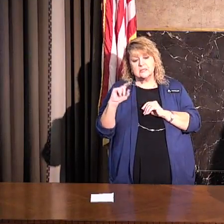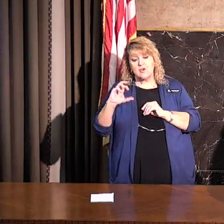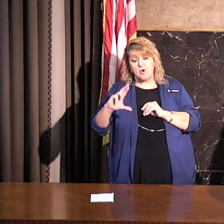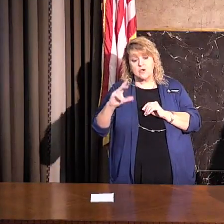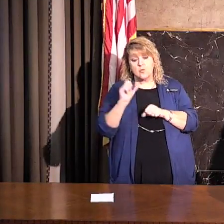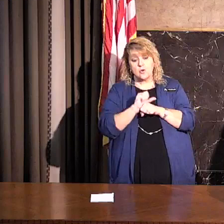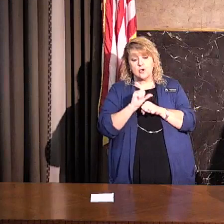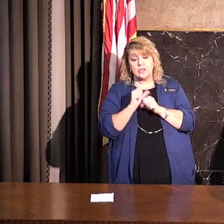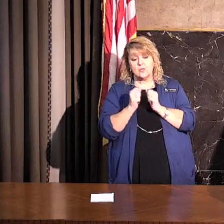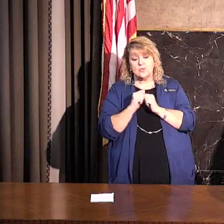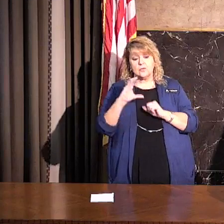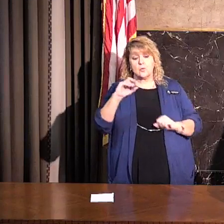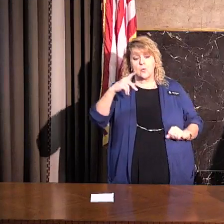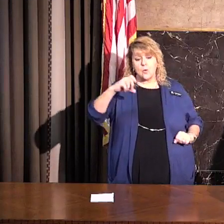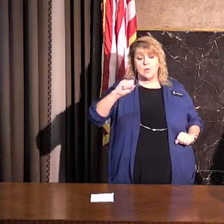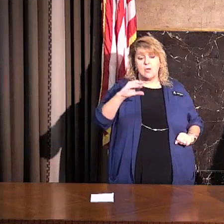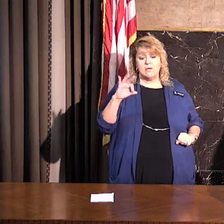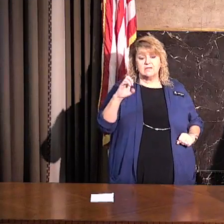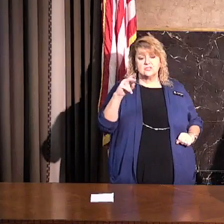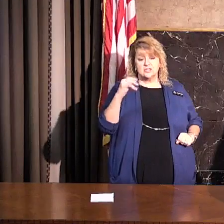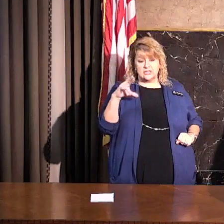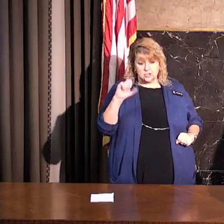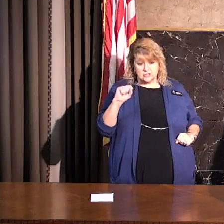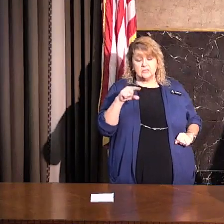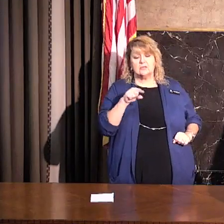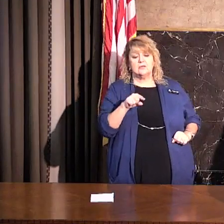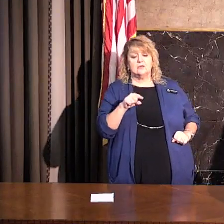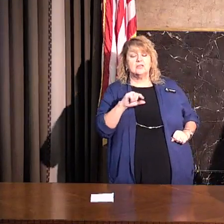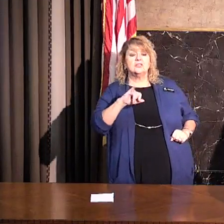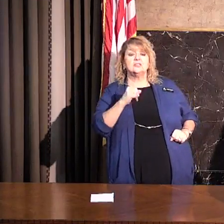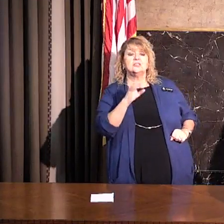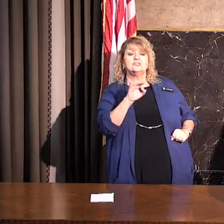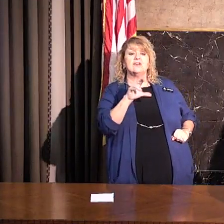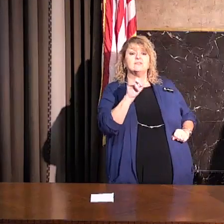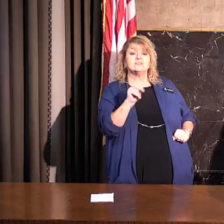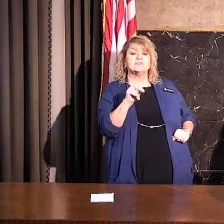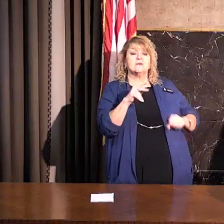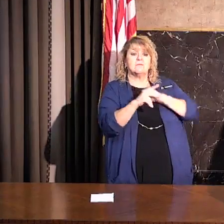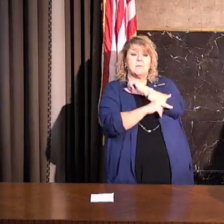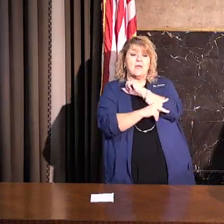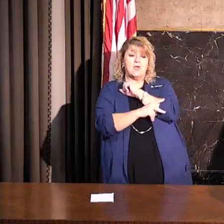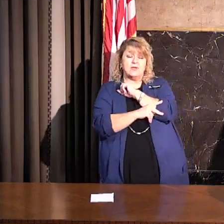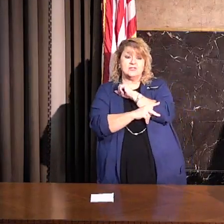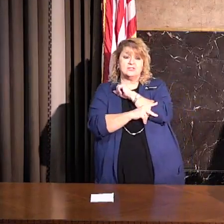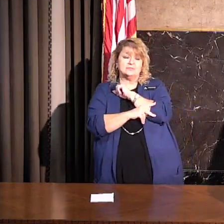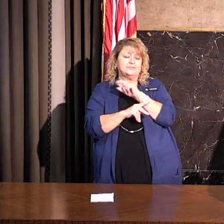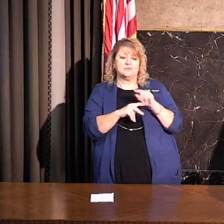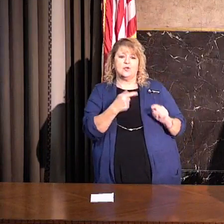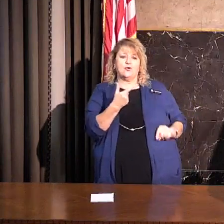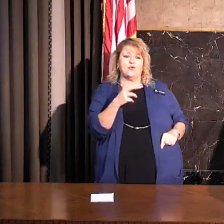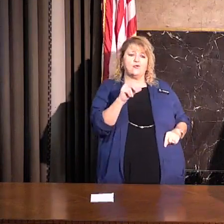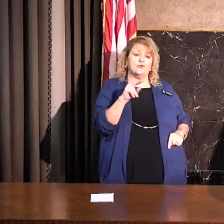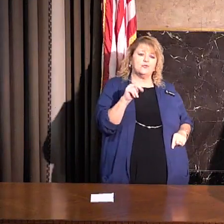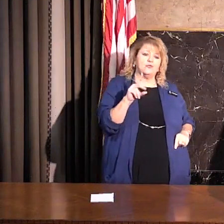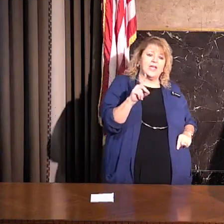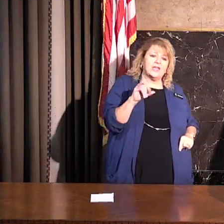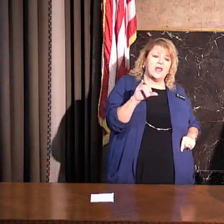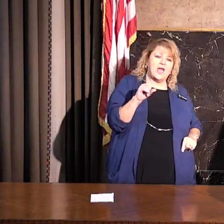Engineers. um Jefferson Parish uh on on I should say on Grand